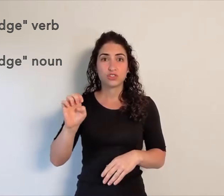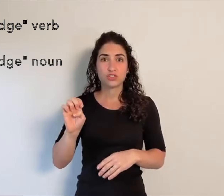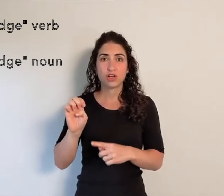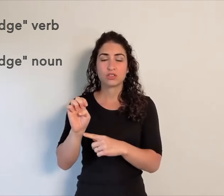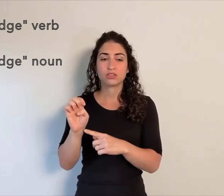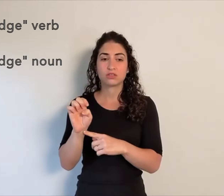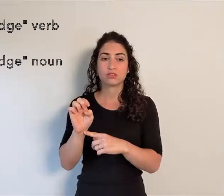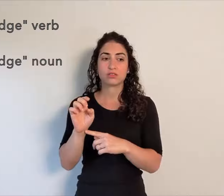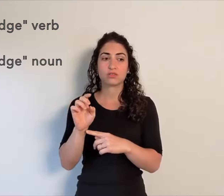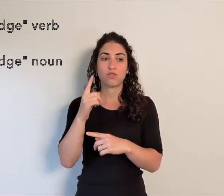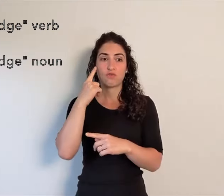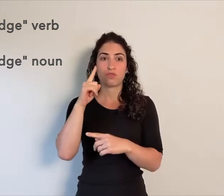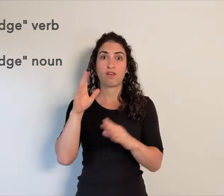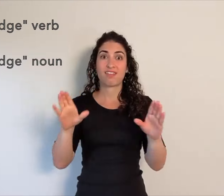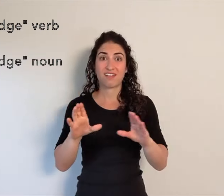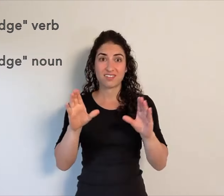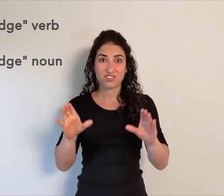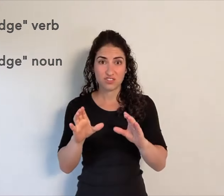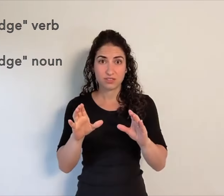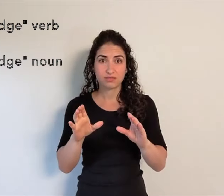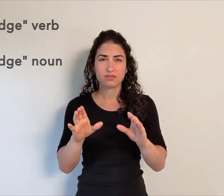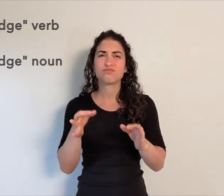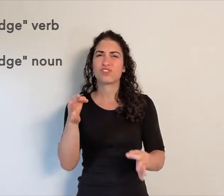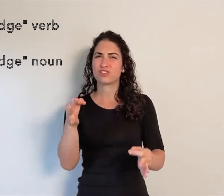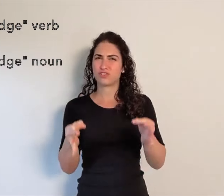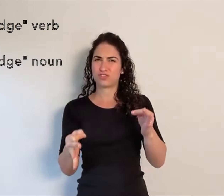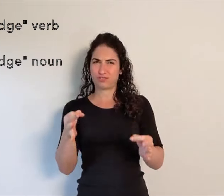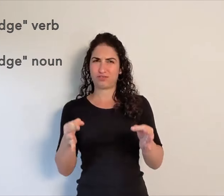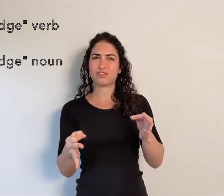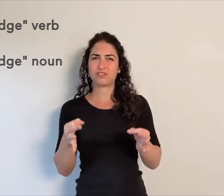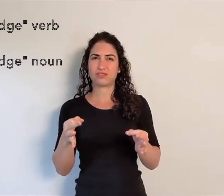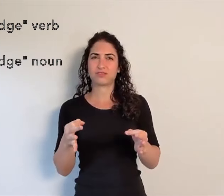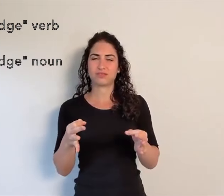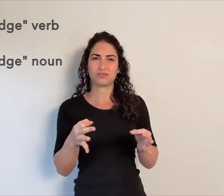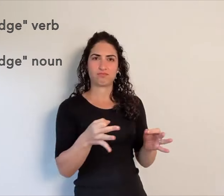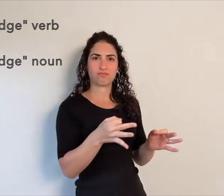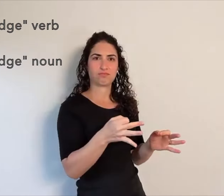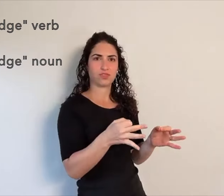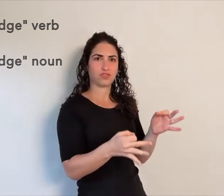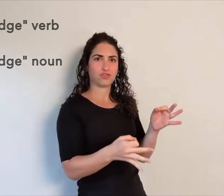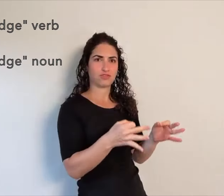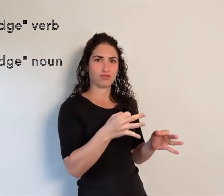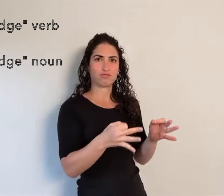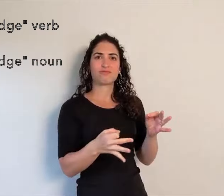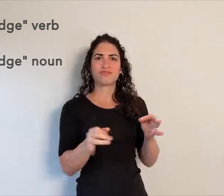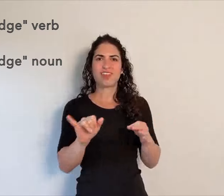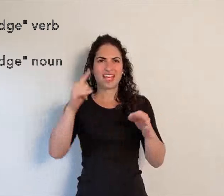"Judge" - for the action JUDGE -- "to judge" or "judging"...